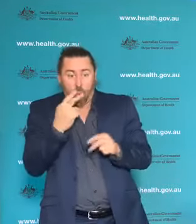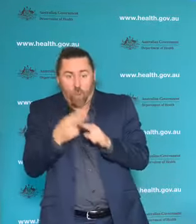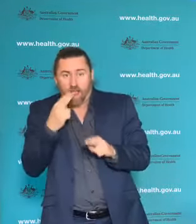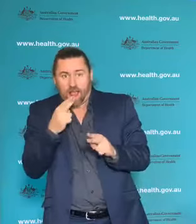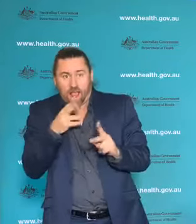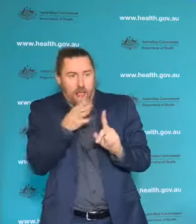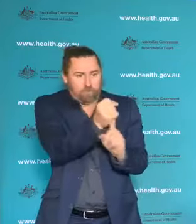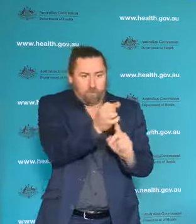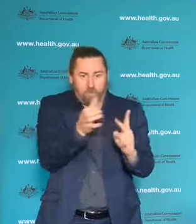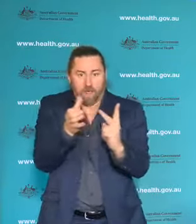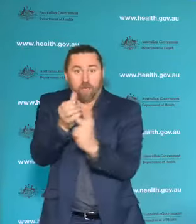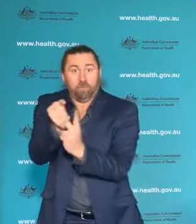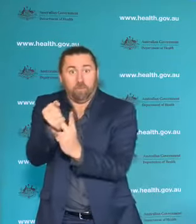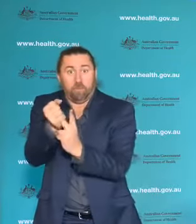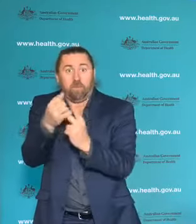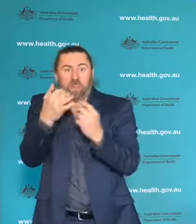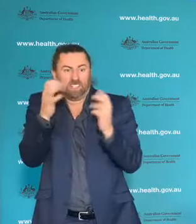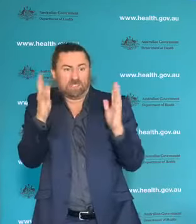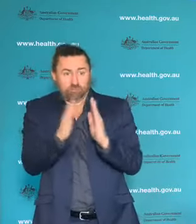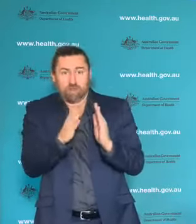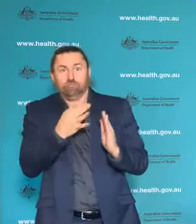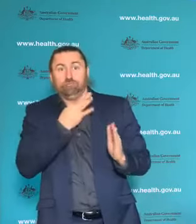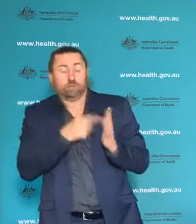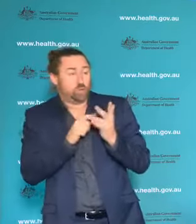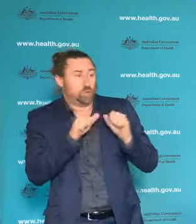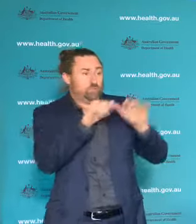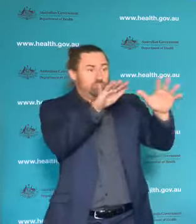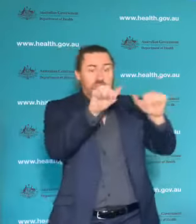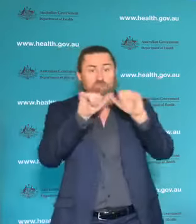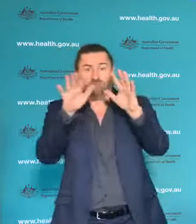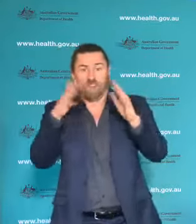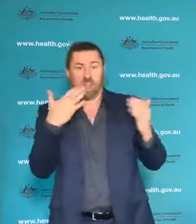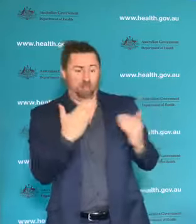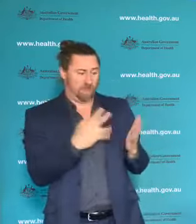outbreaks of cases as we are seeing at the moment in Victoria.